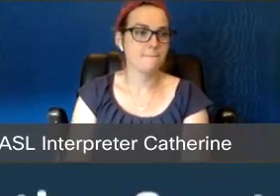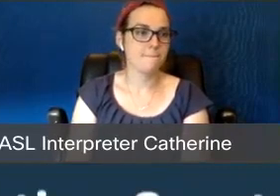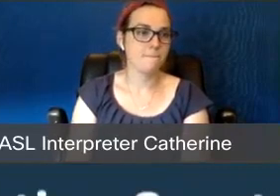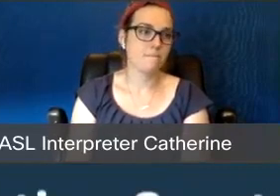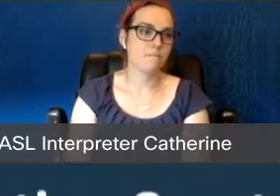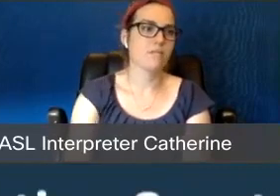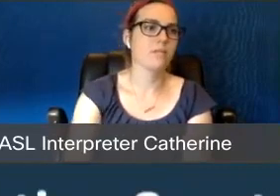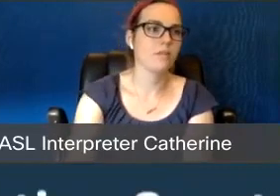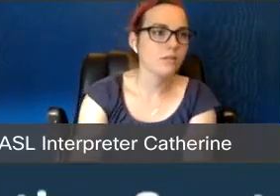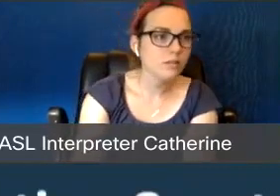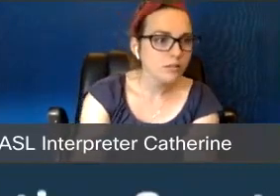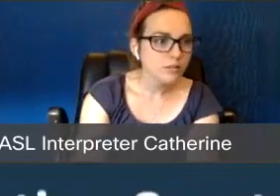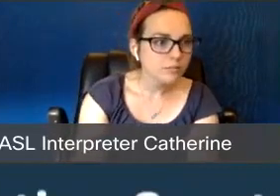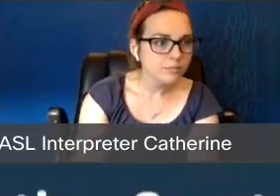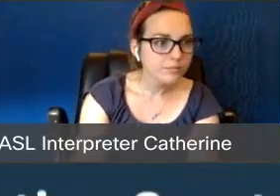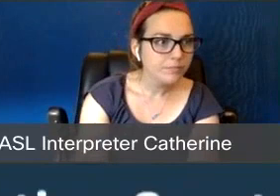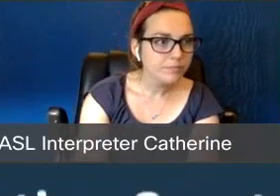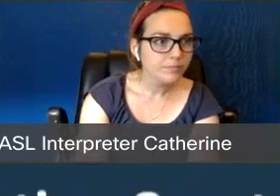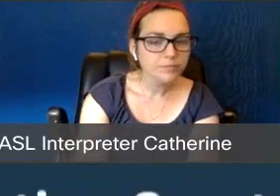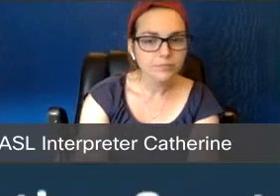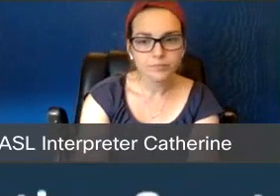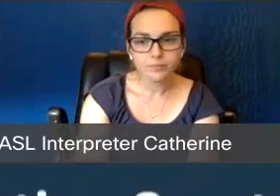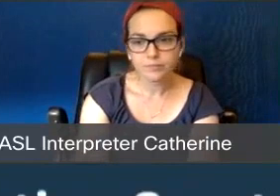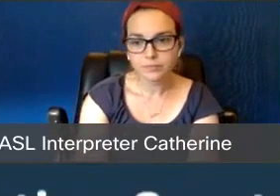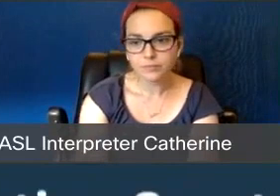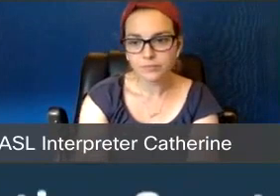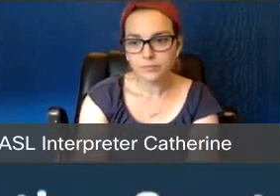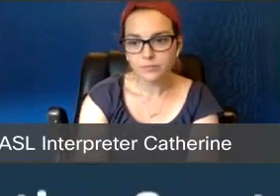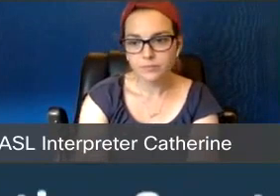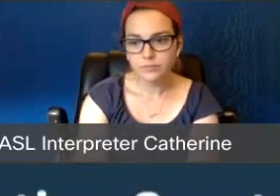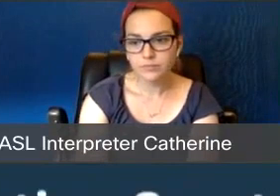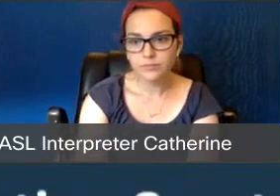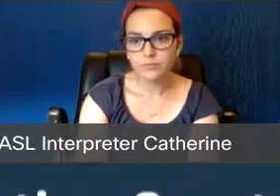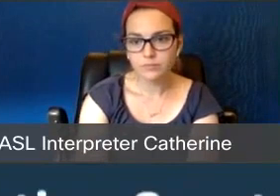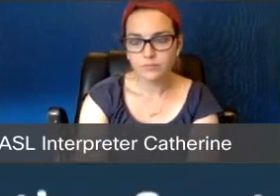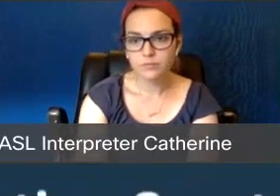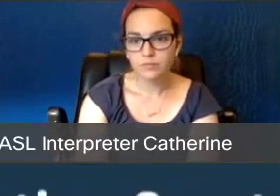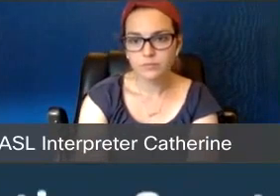with the opioid related deaths in Erie County. And as you see once connecting people